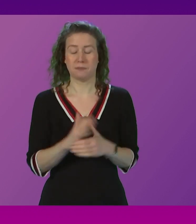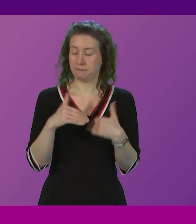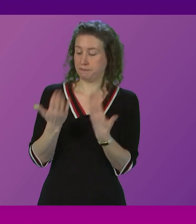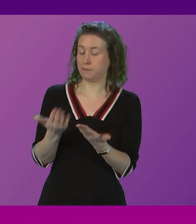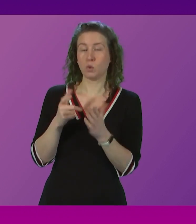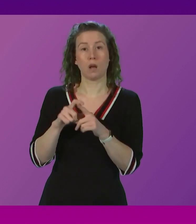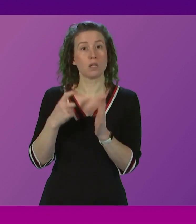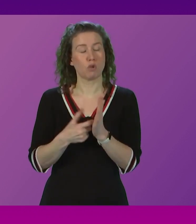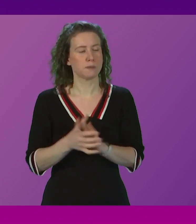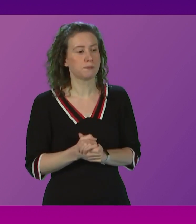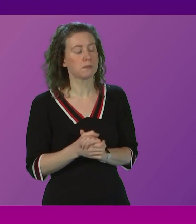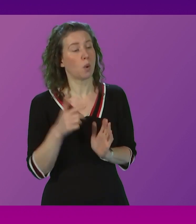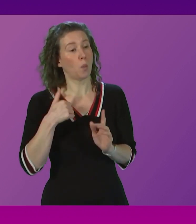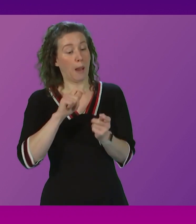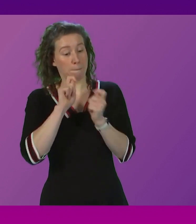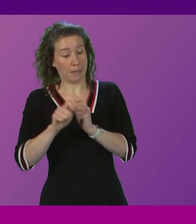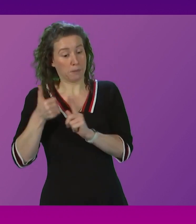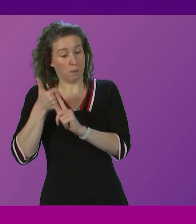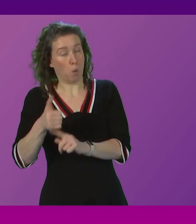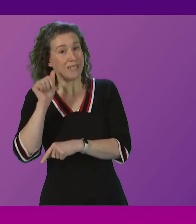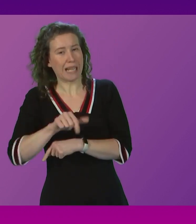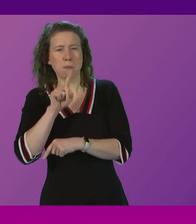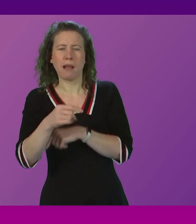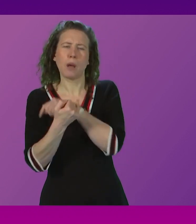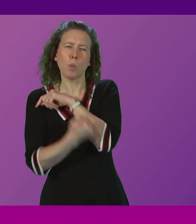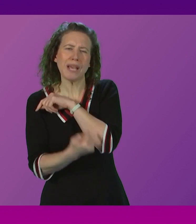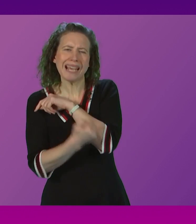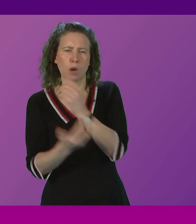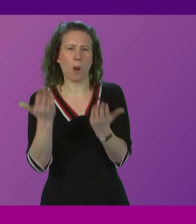We supported those amendments, but they were weaker than the amendment in the name of